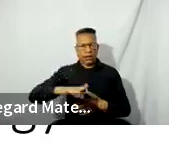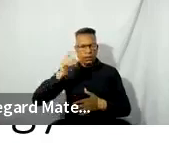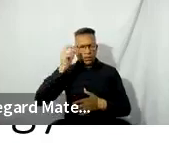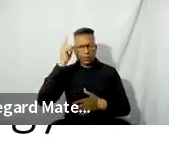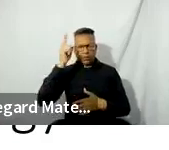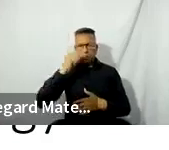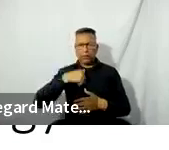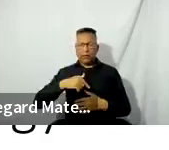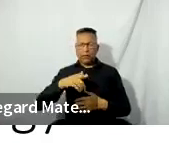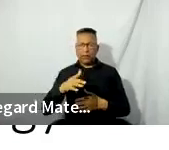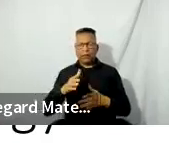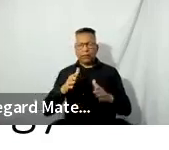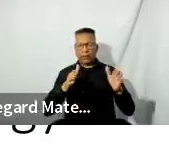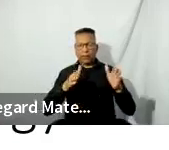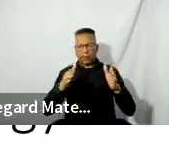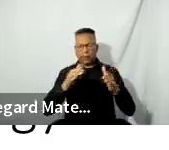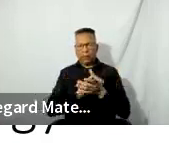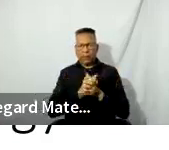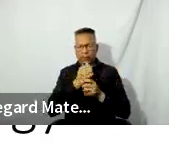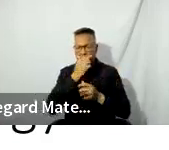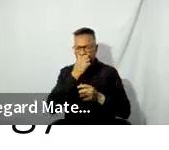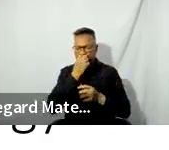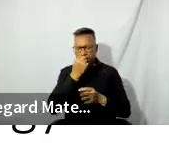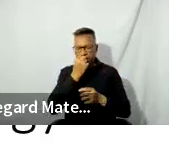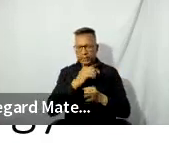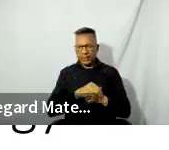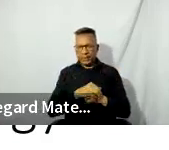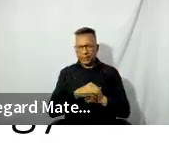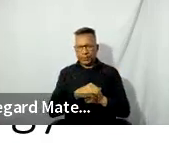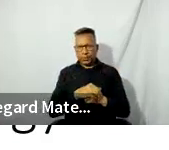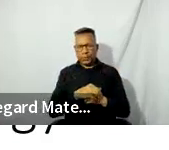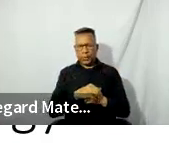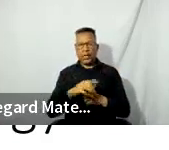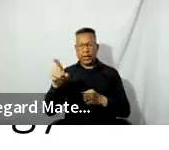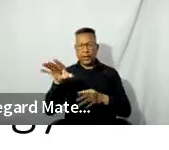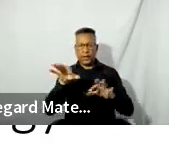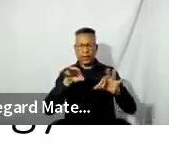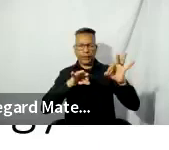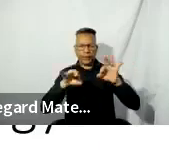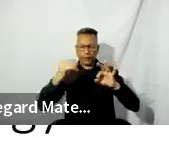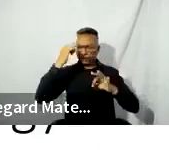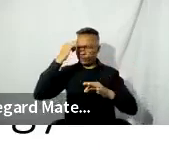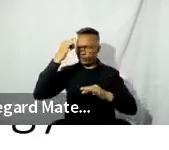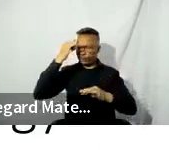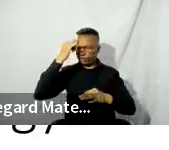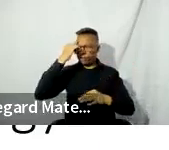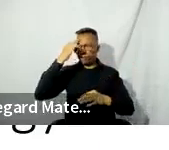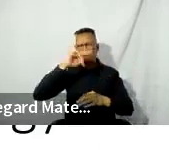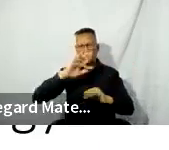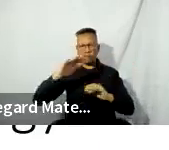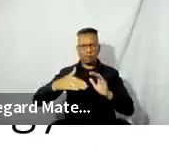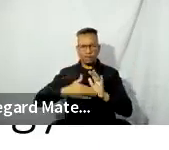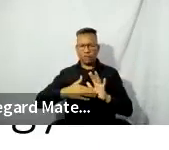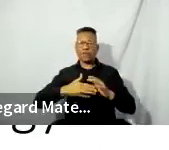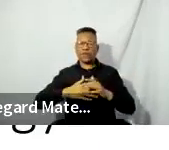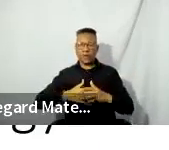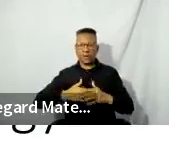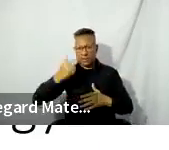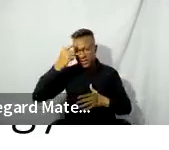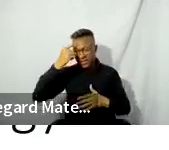And so, as part of this over framework , all right or rather architect architecture of concepts architecture of concepts around the law, there is